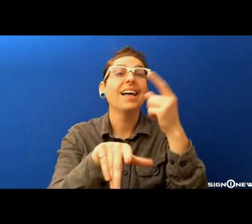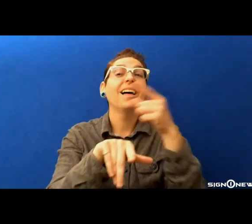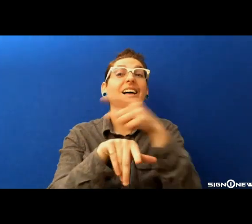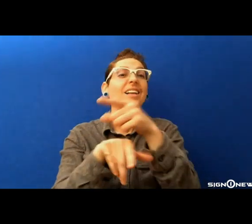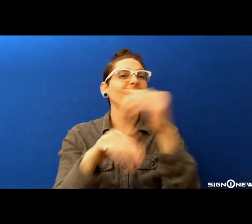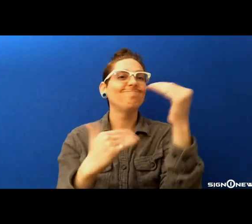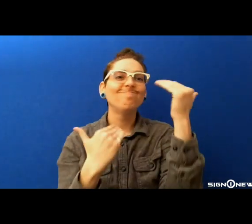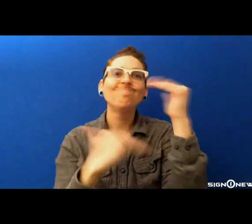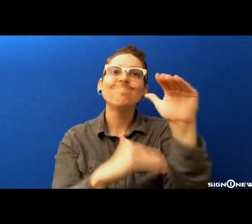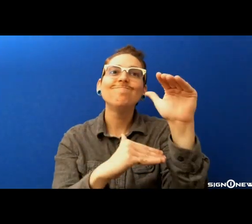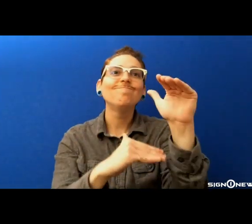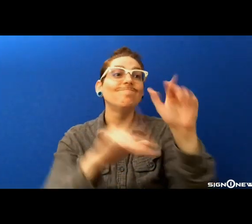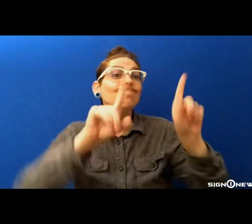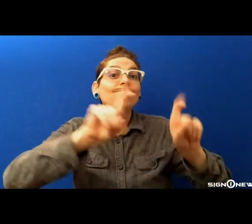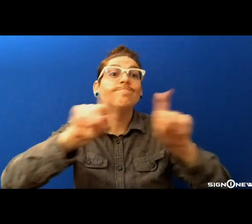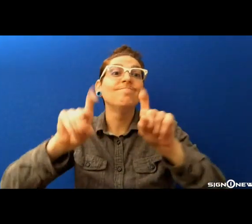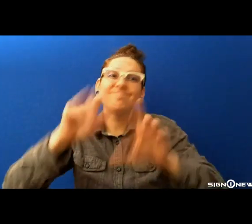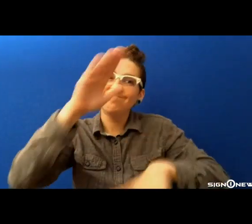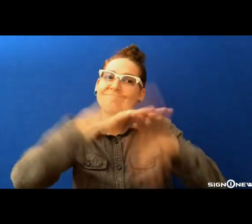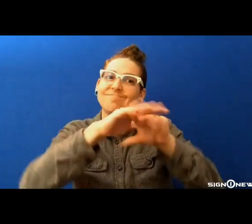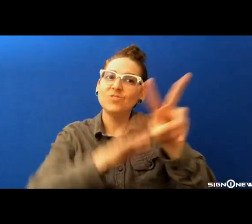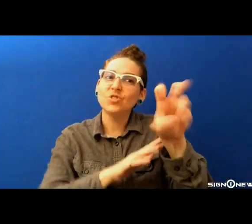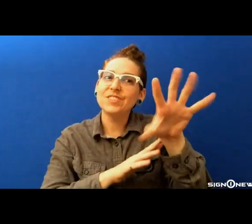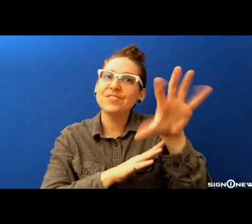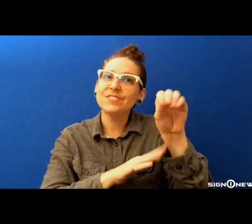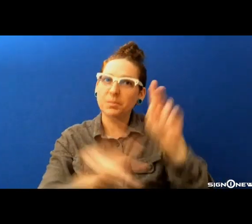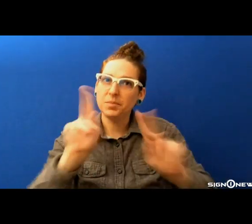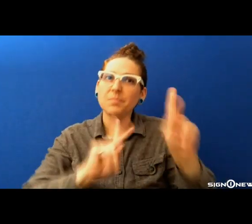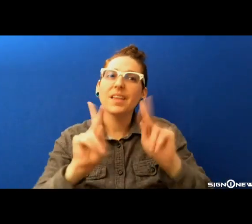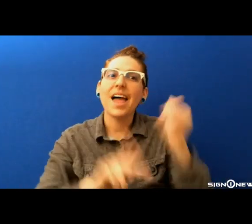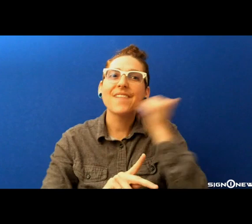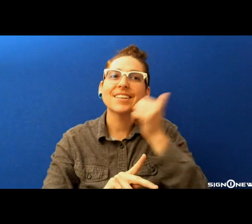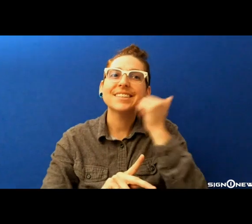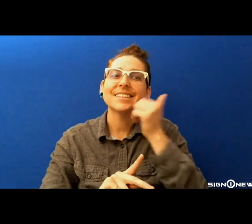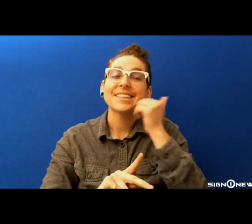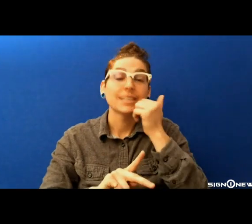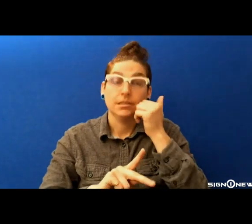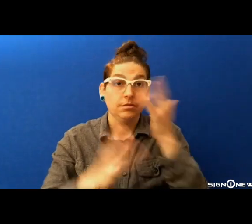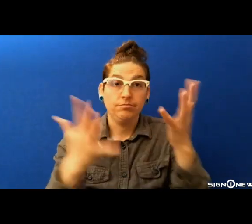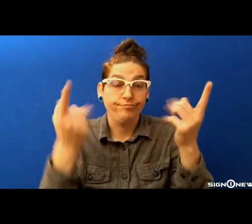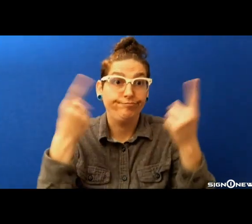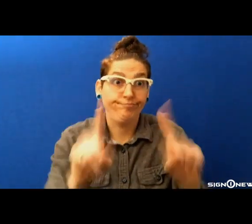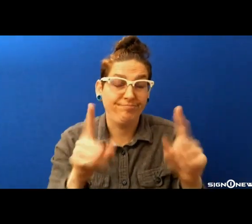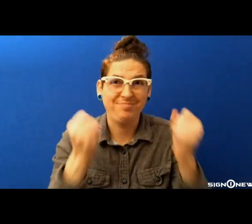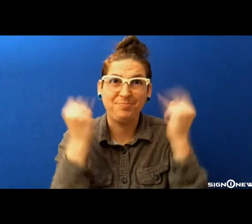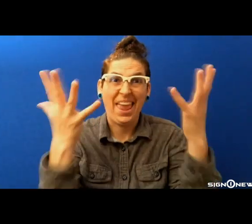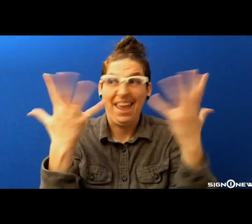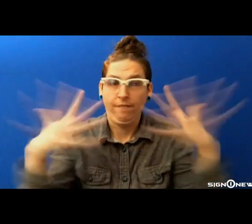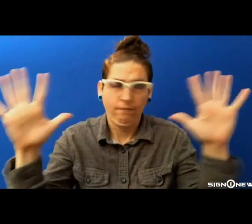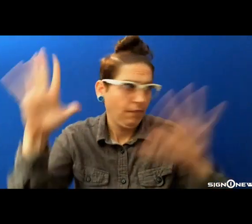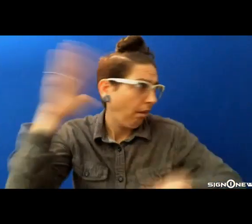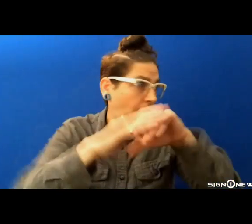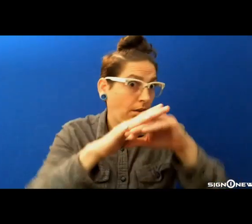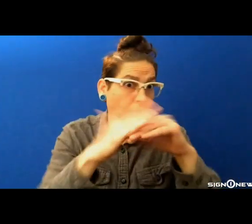But the drive-thru sites can only test 250 people per day and most reach their limit